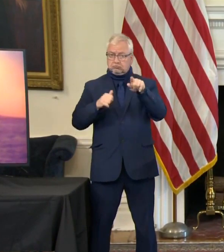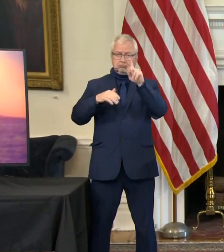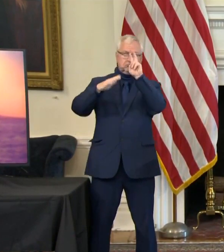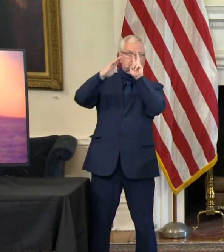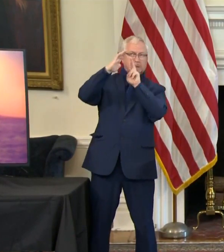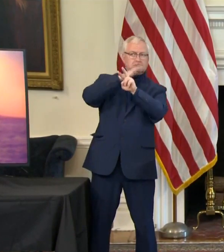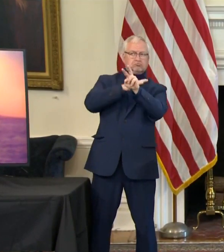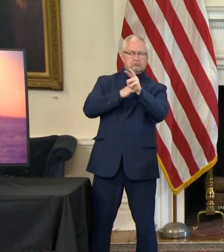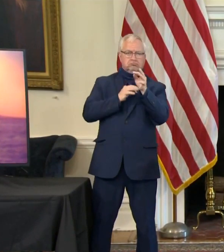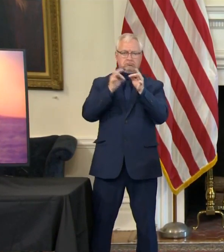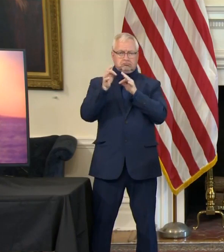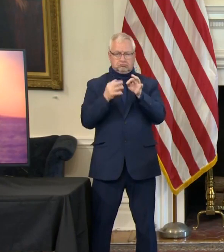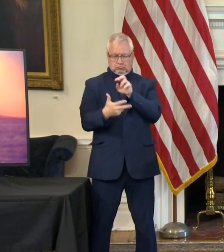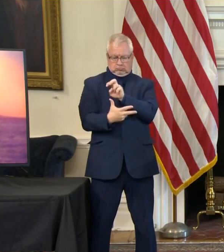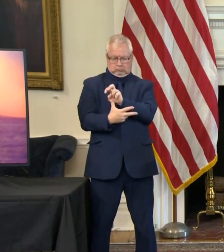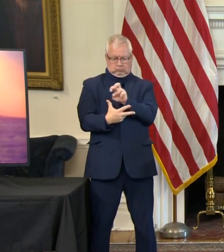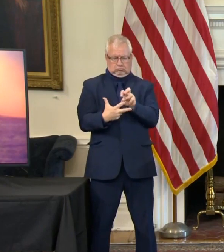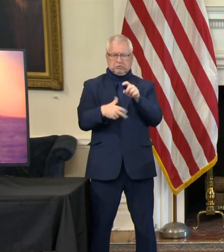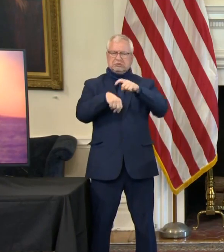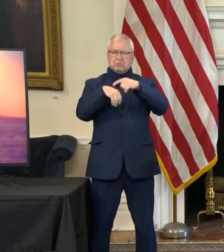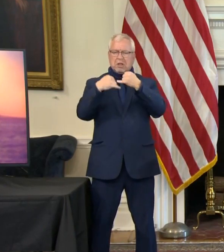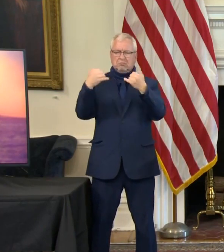WE HAVE NOT OFFICIALLY ENTERED STAGE II?